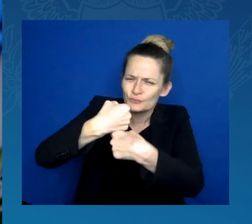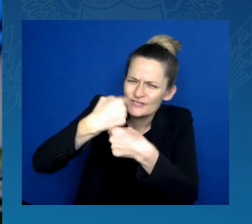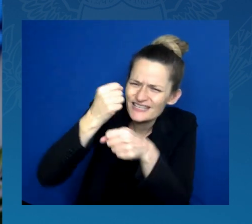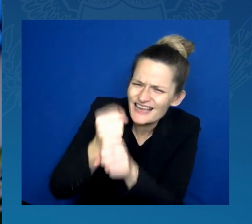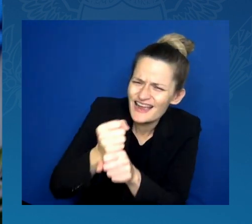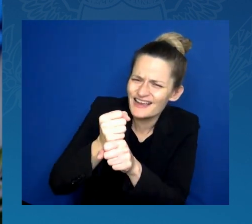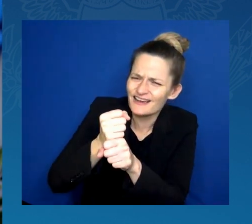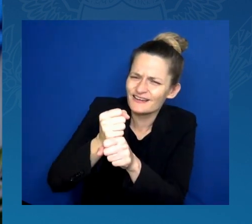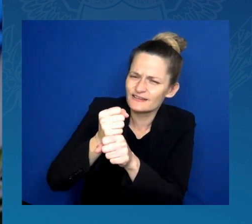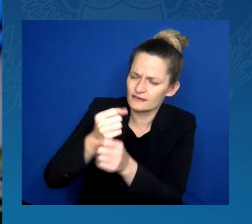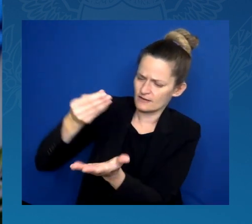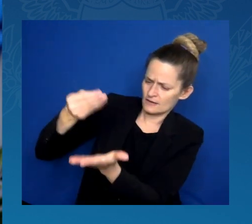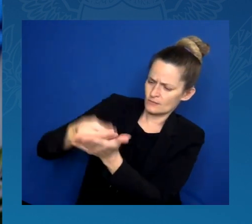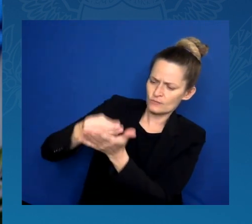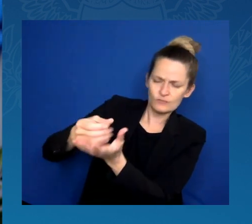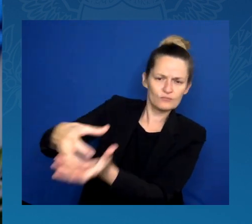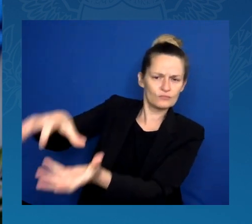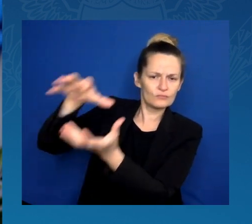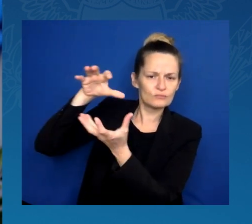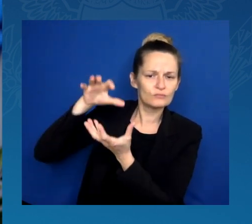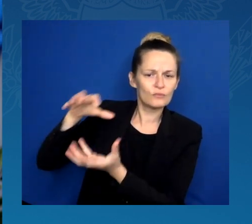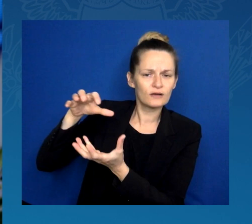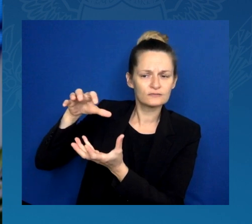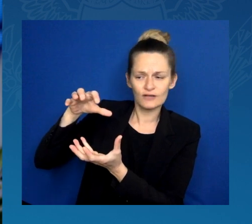And you helped make America